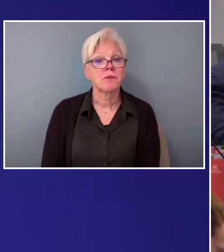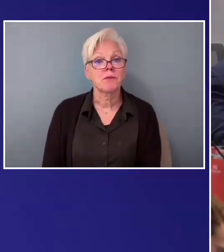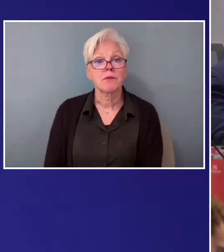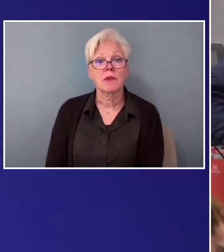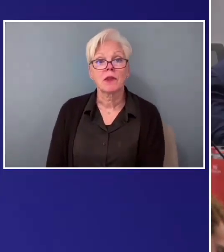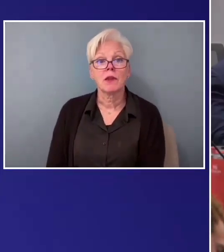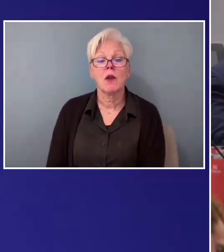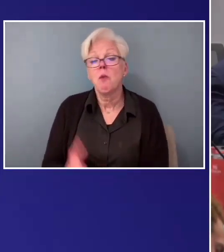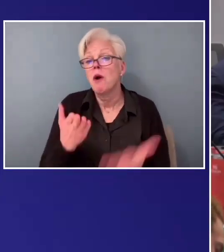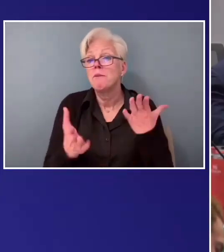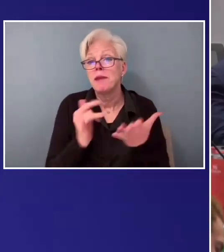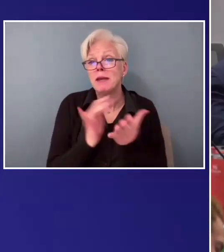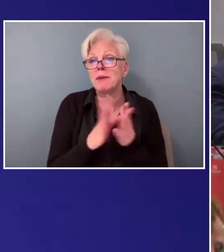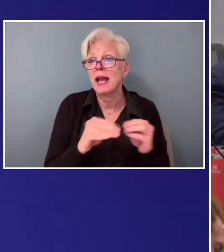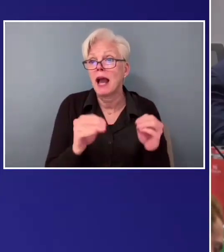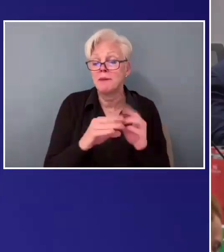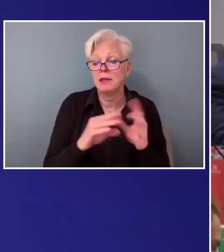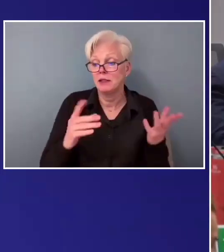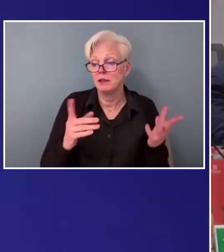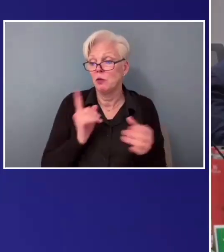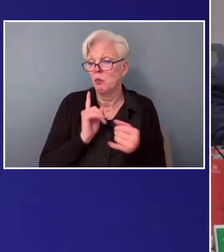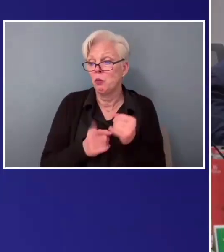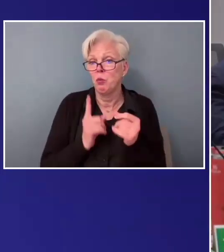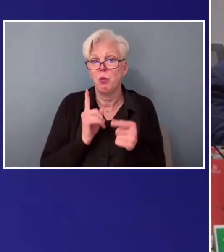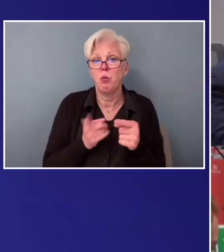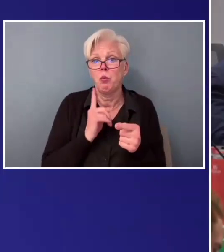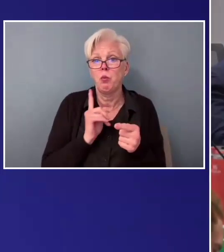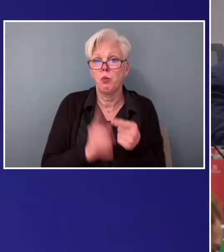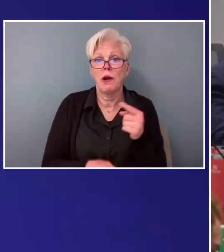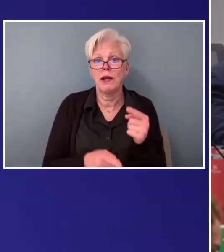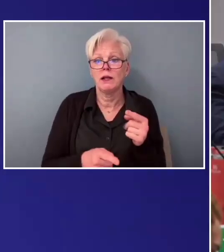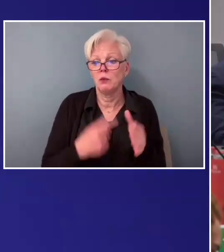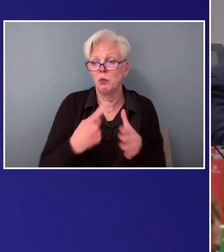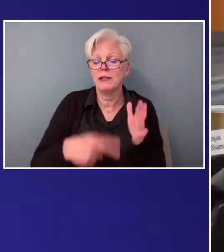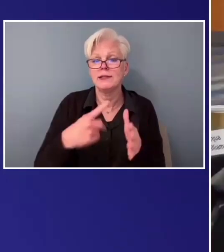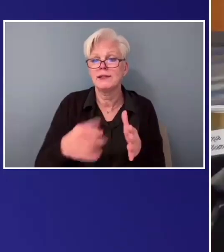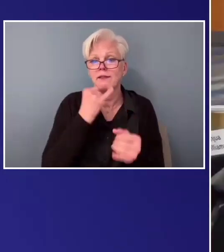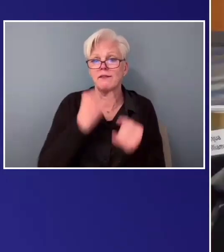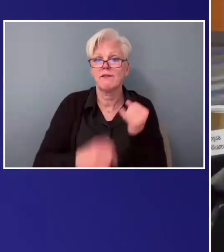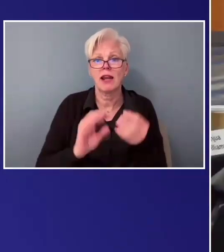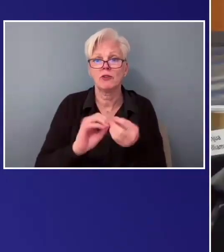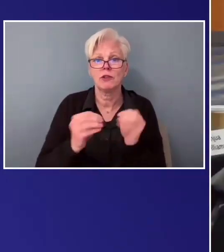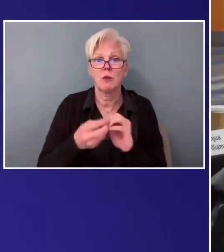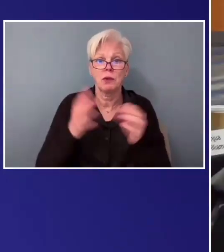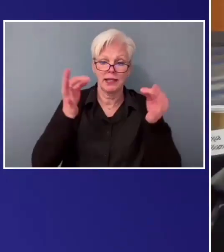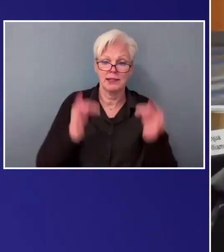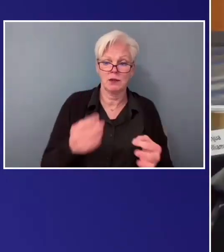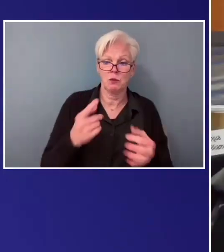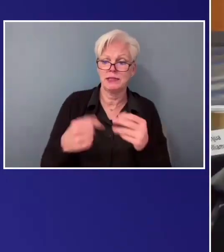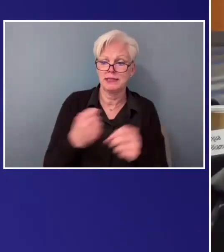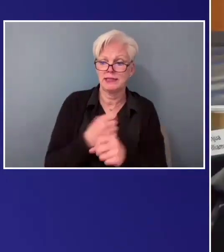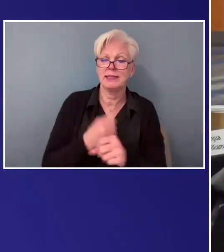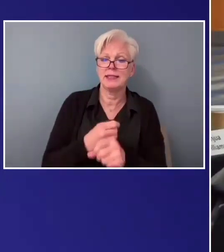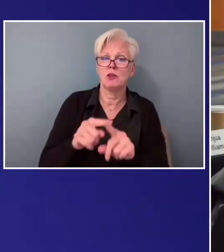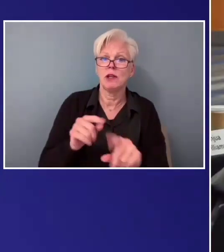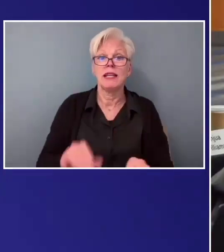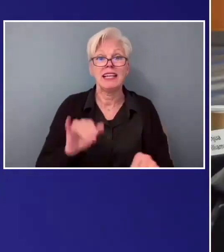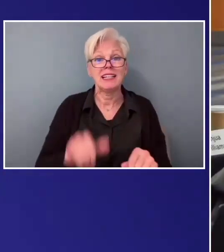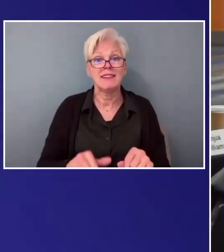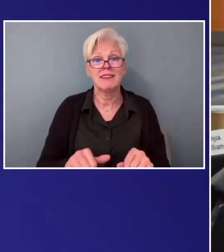I'm -- just -- what is the final number once it's been determined? What is statistically reliable or is that, is that a moving target?